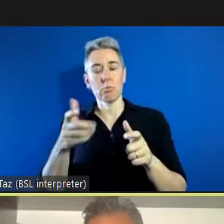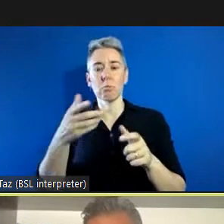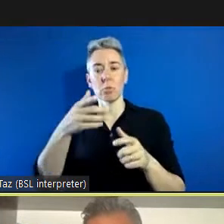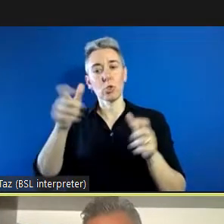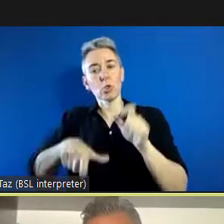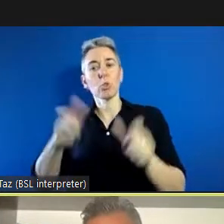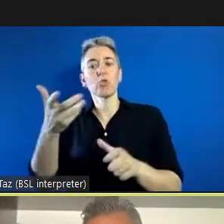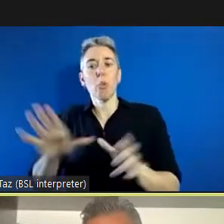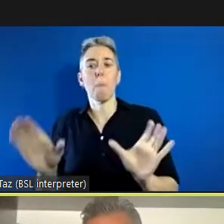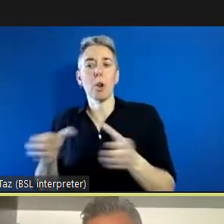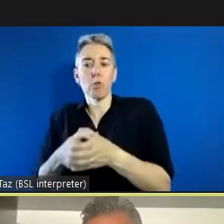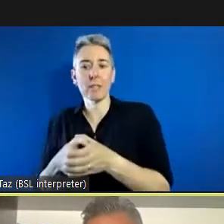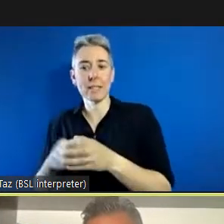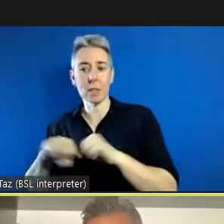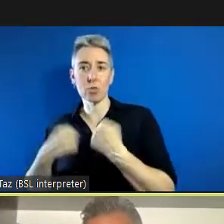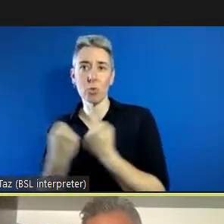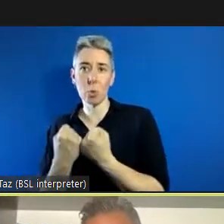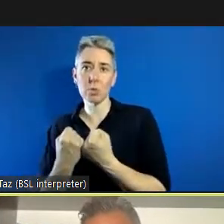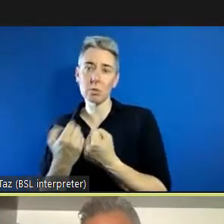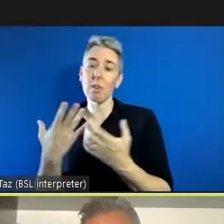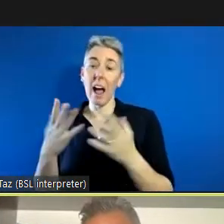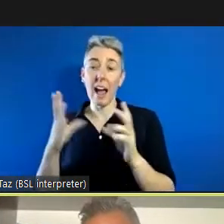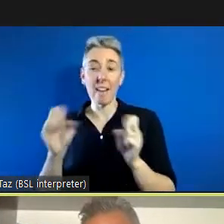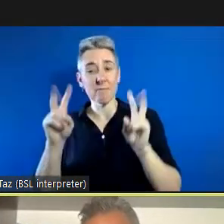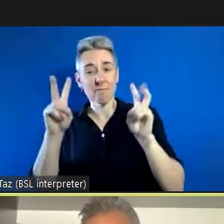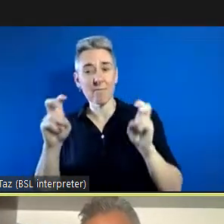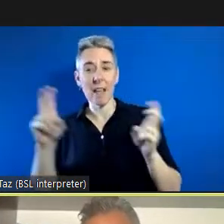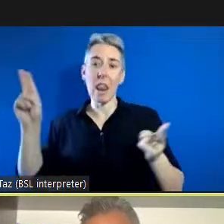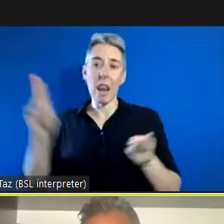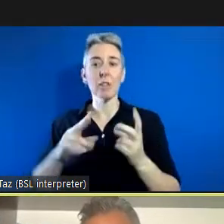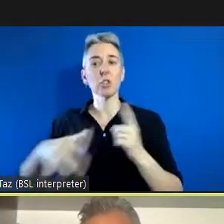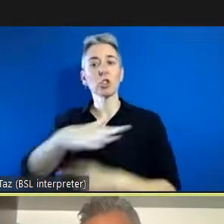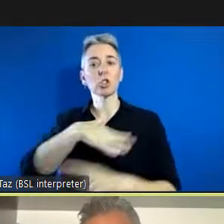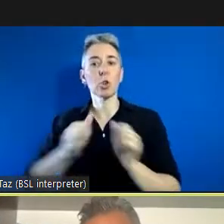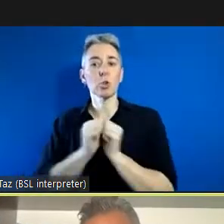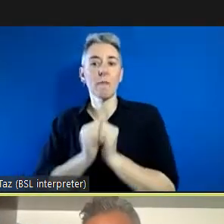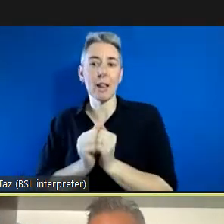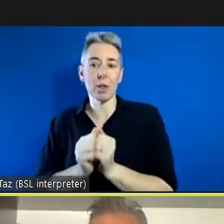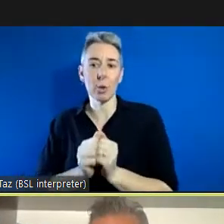You're hardwired to share less. It is why you get so much more disclosure from some groups, and so